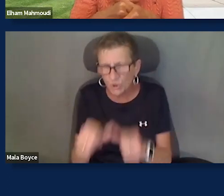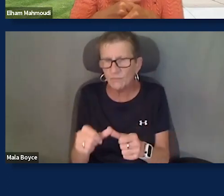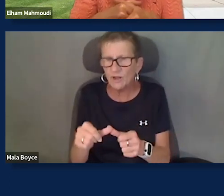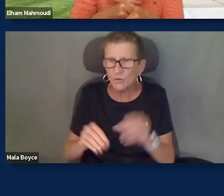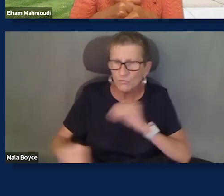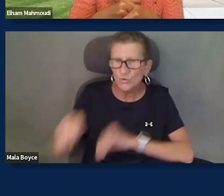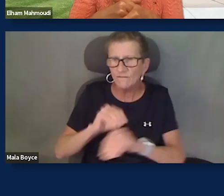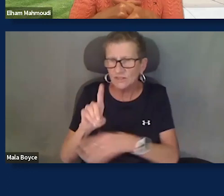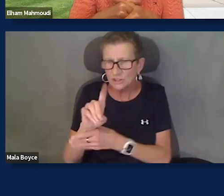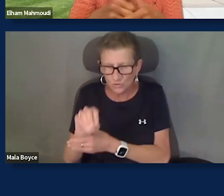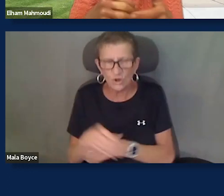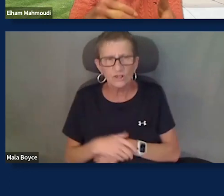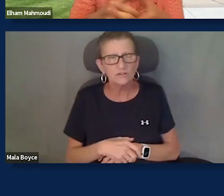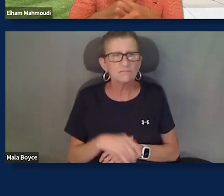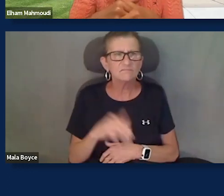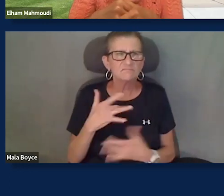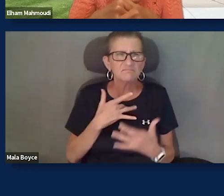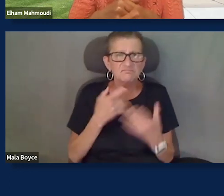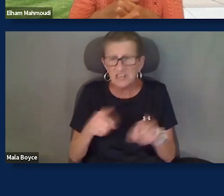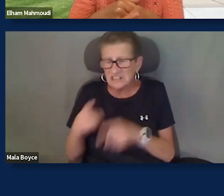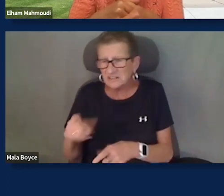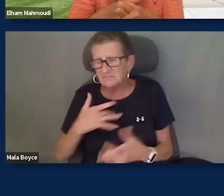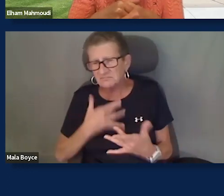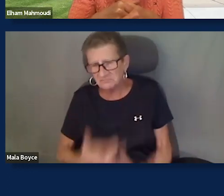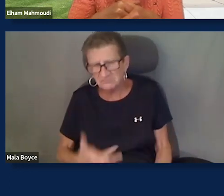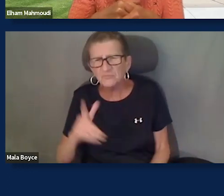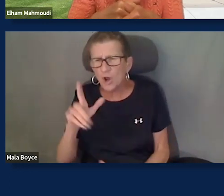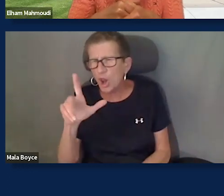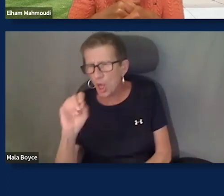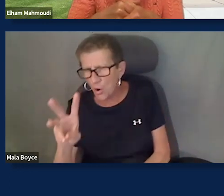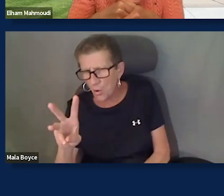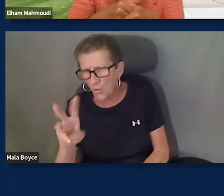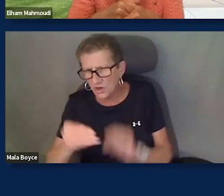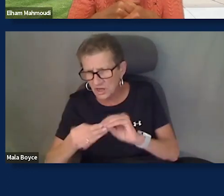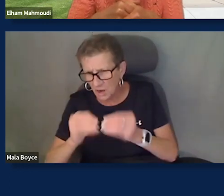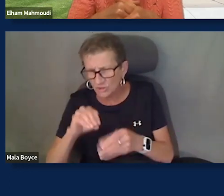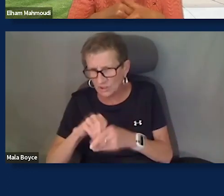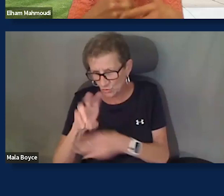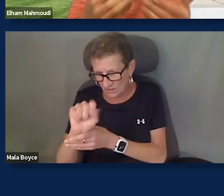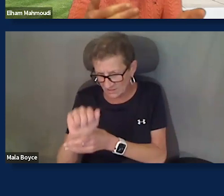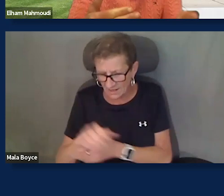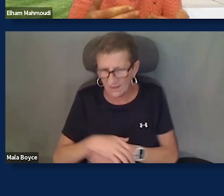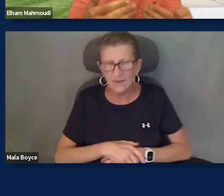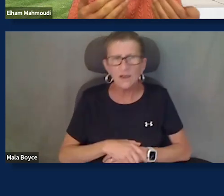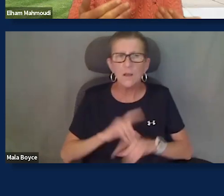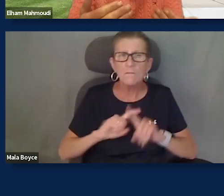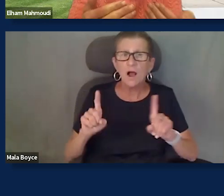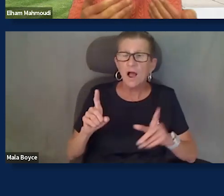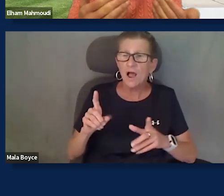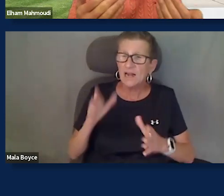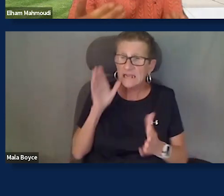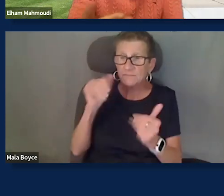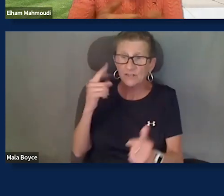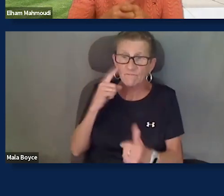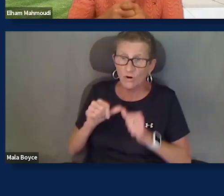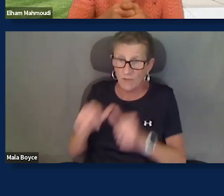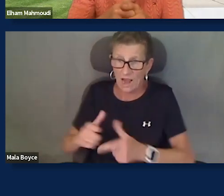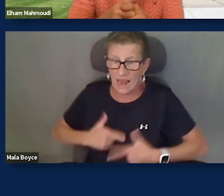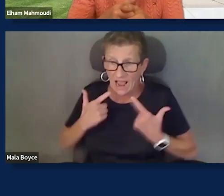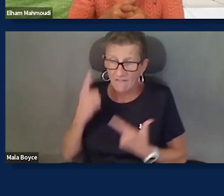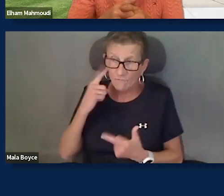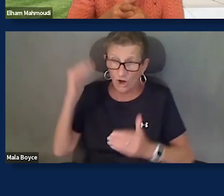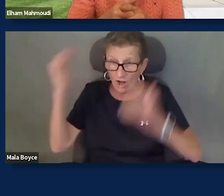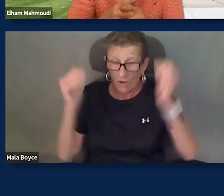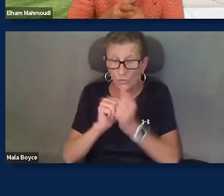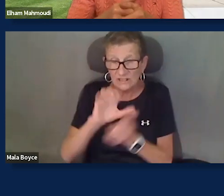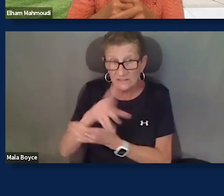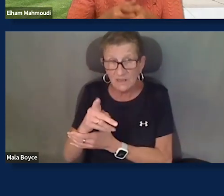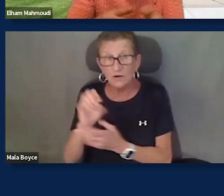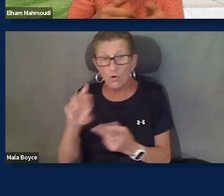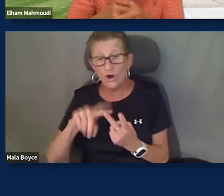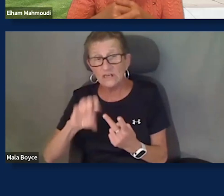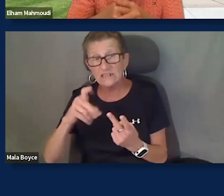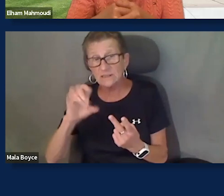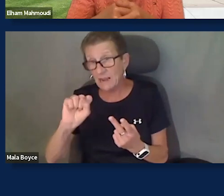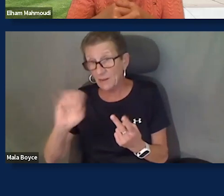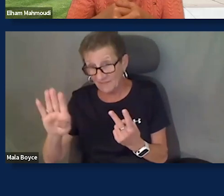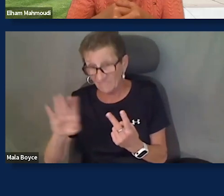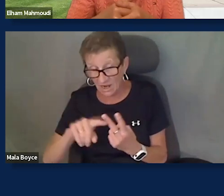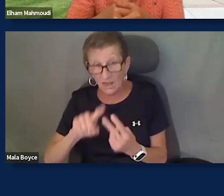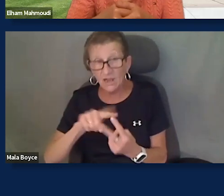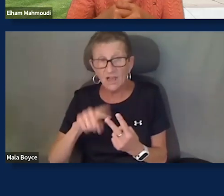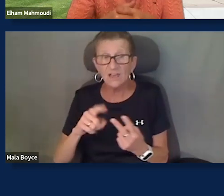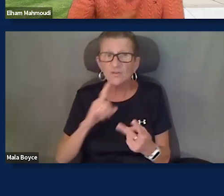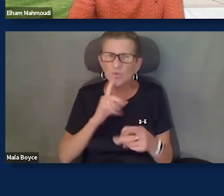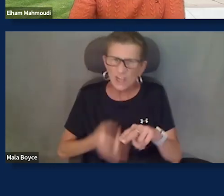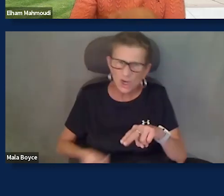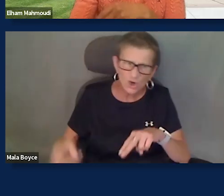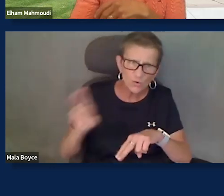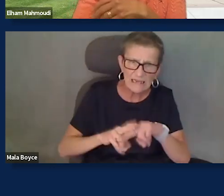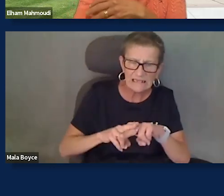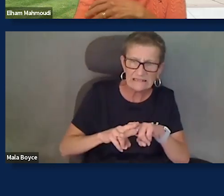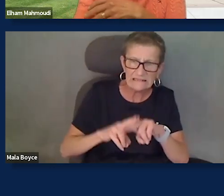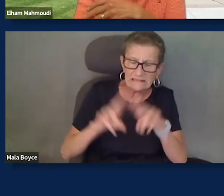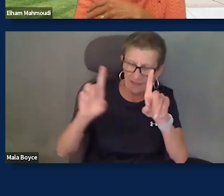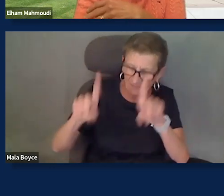The incidence rates are usually low, or relatively low, in the United States. But life expectancy, fortunately, for adults with CP or Spina Bifida, has been increased substantially over the last few decades.